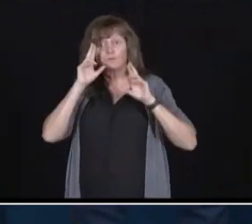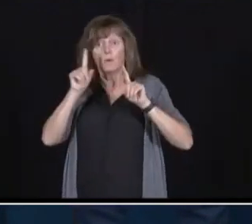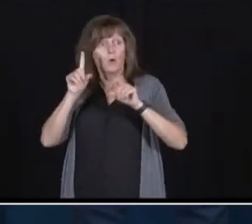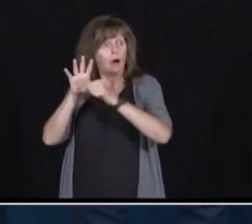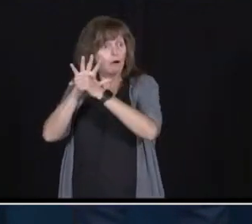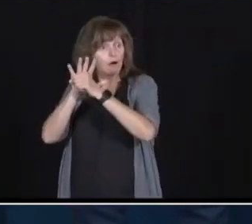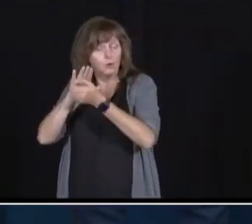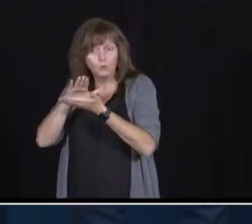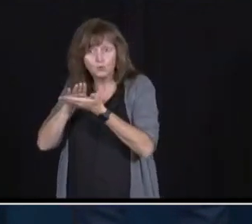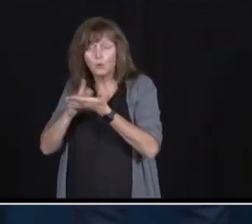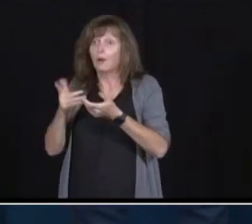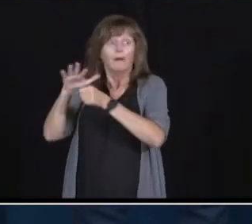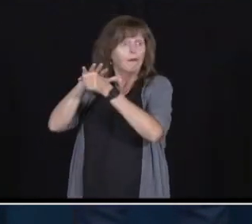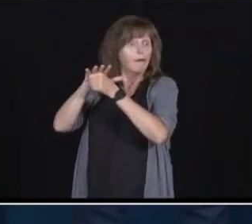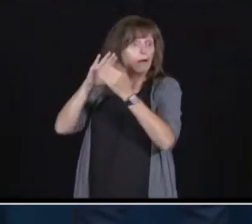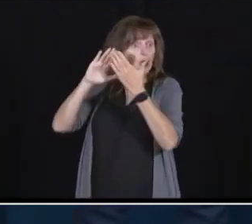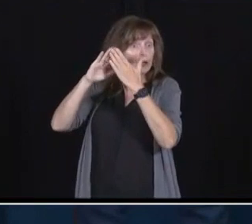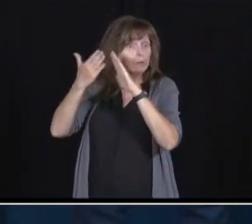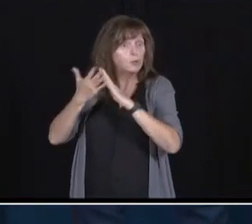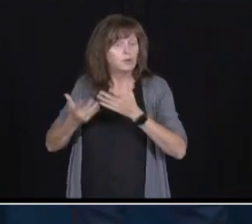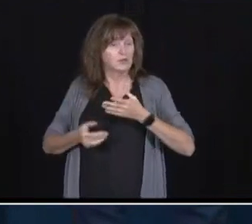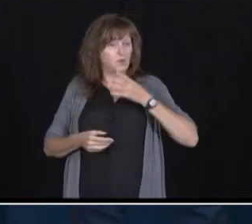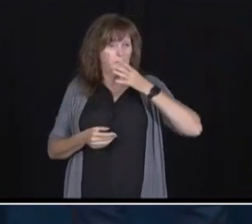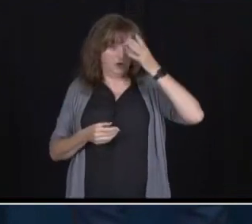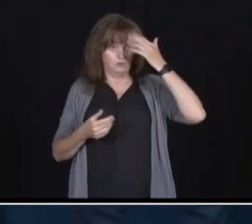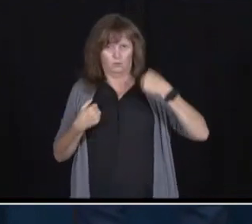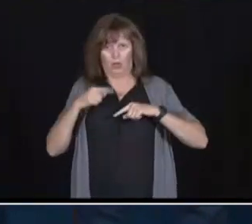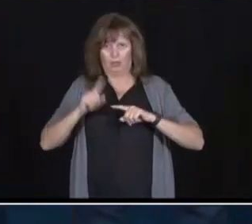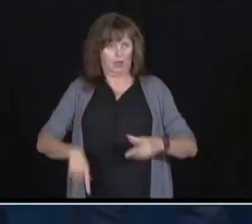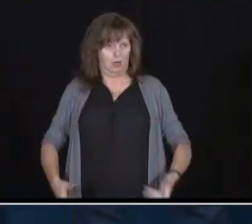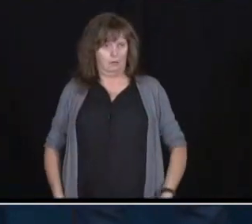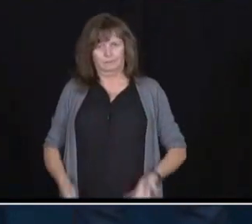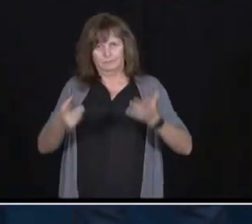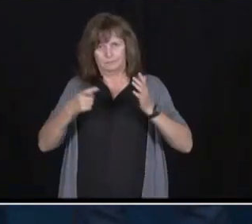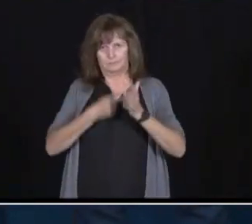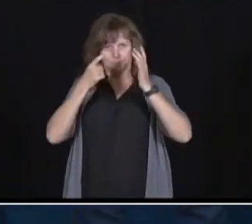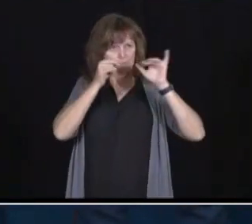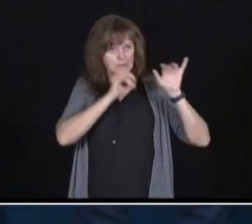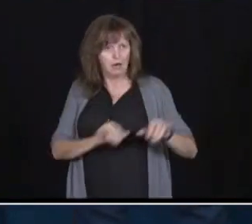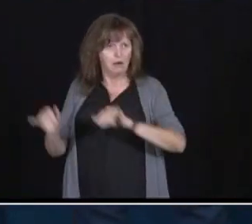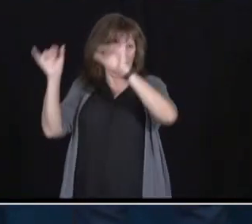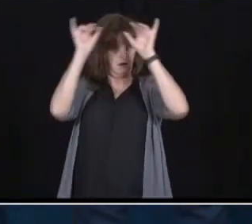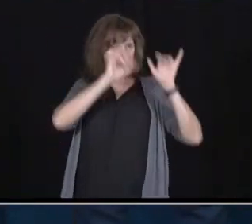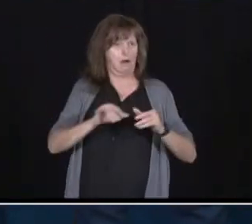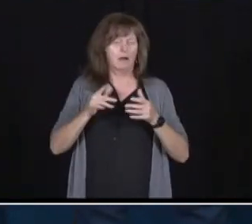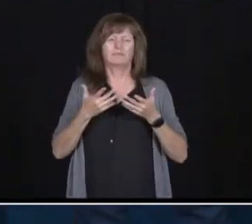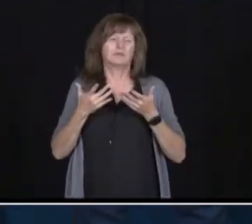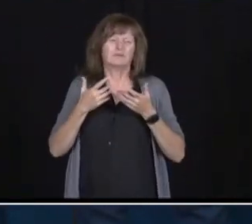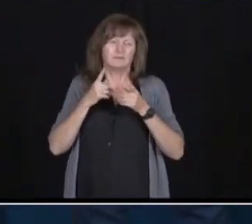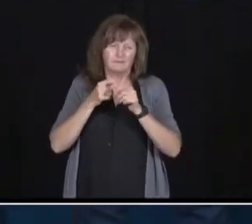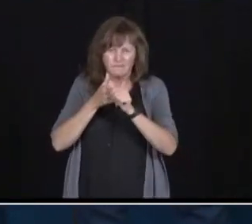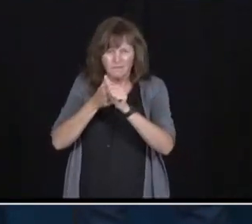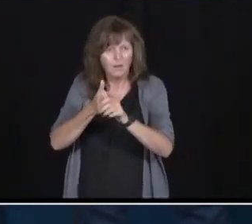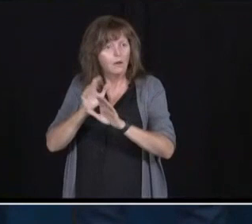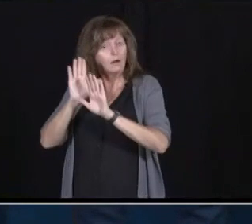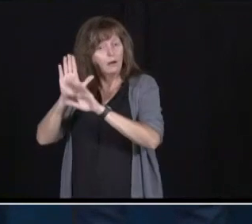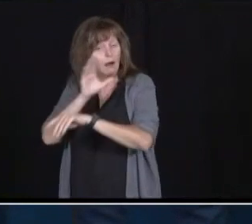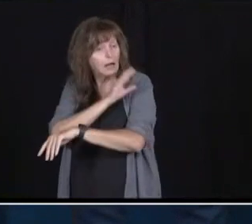discussion and to request perhaps, they would consider getting a COVID-19 test. Each case is different. Each case need to be approached separately. Respecting privacy.